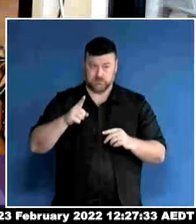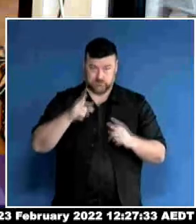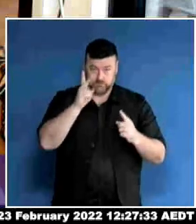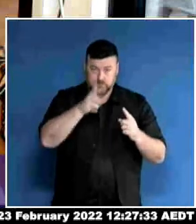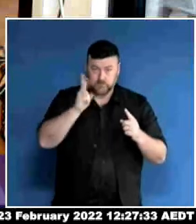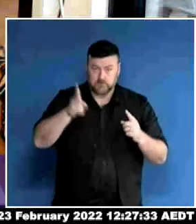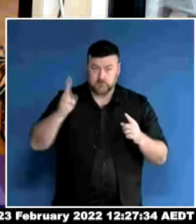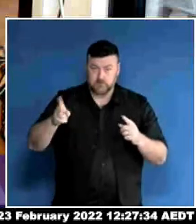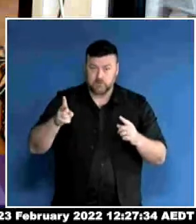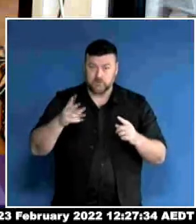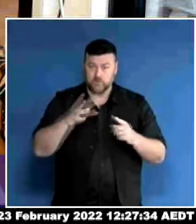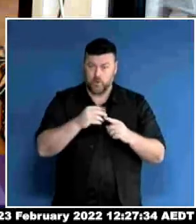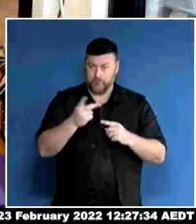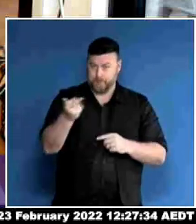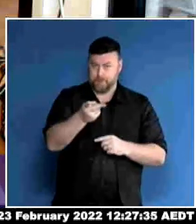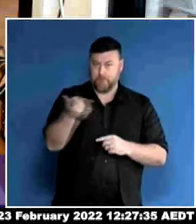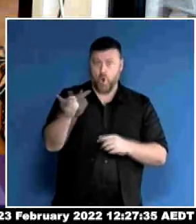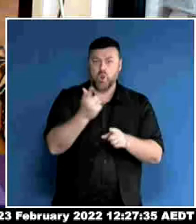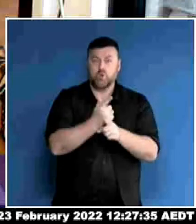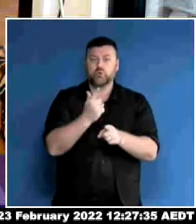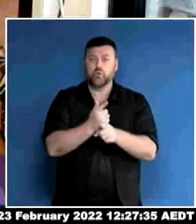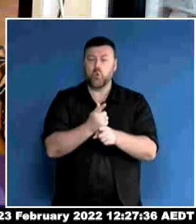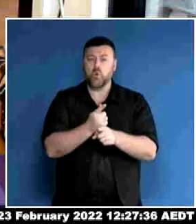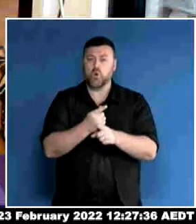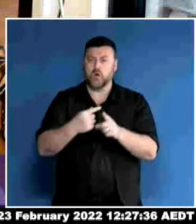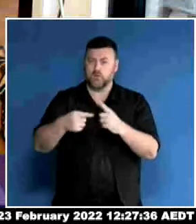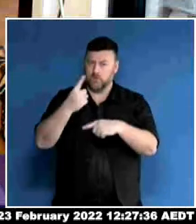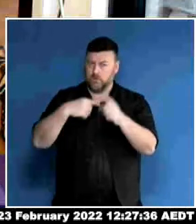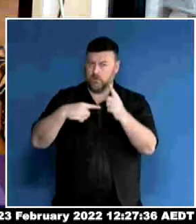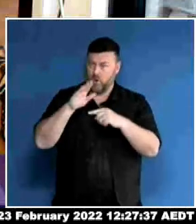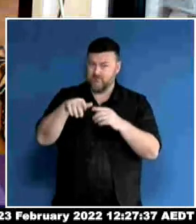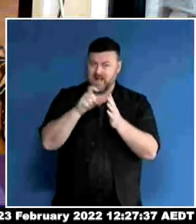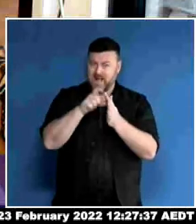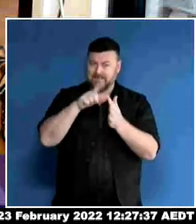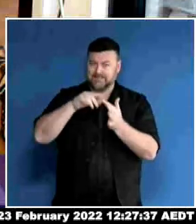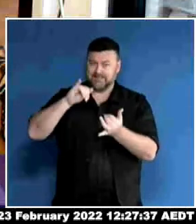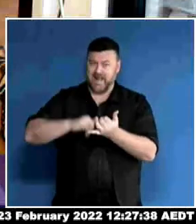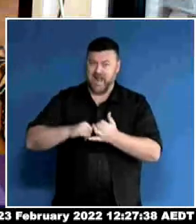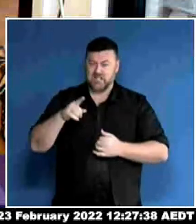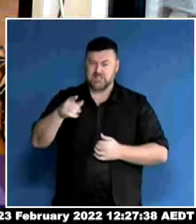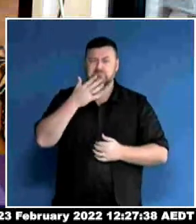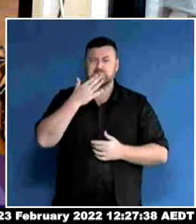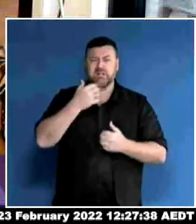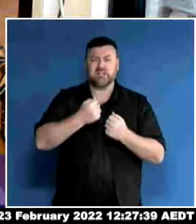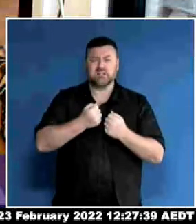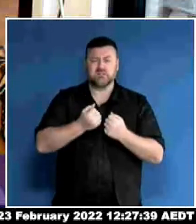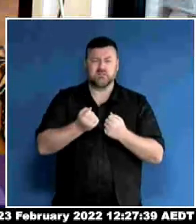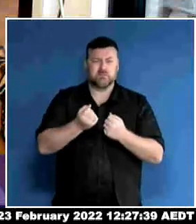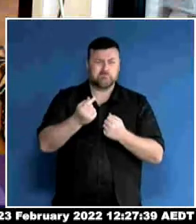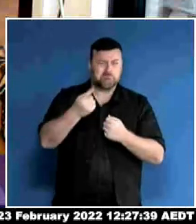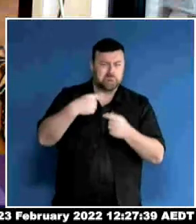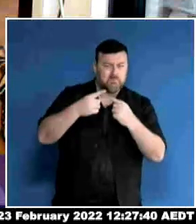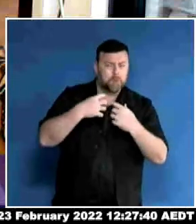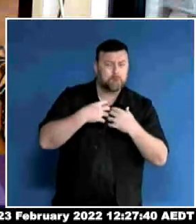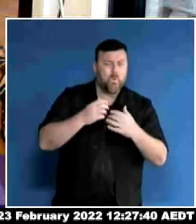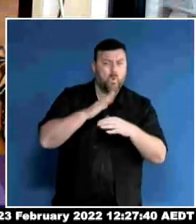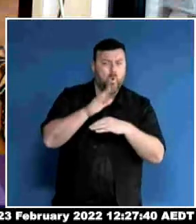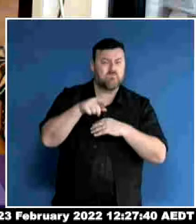descriptions of the DES system, and whether you could elaborate on that. Mija, could you start and then Simon?